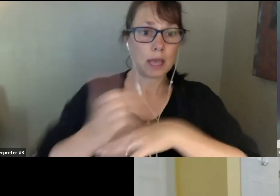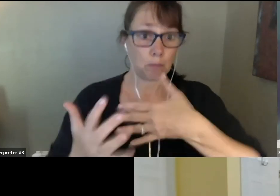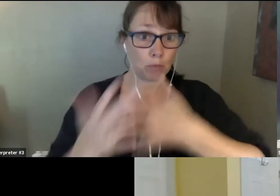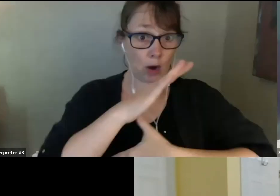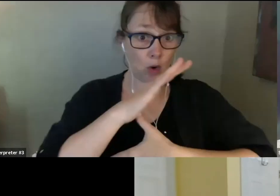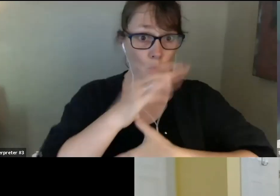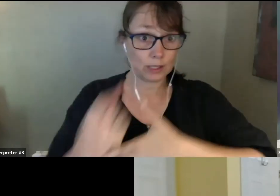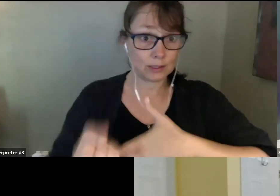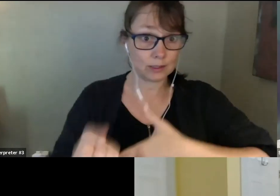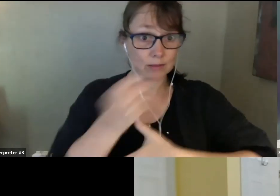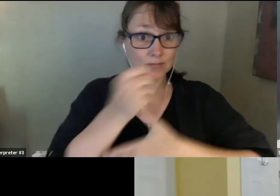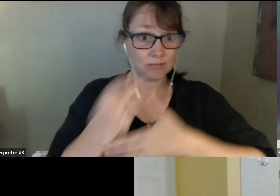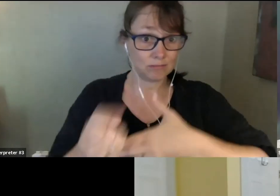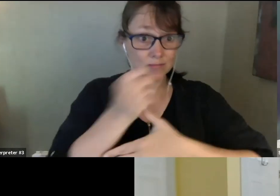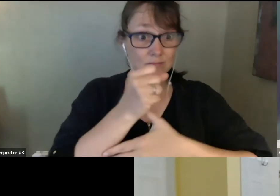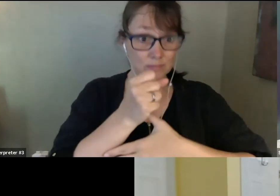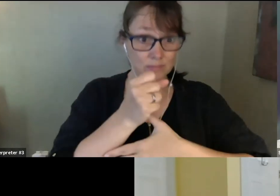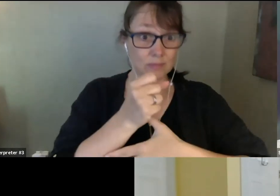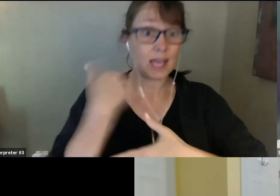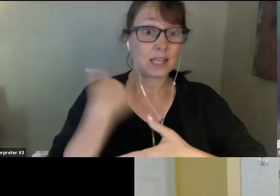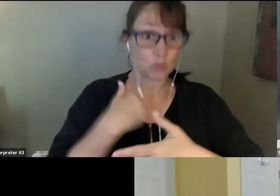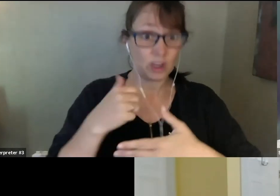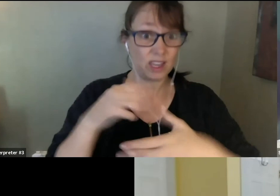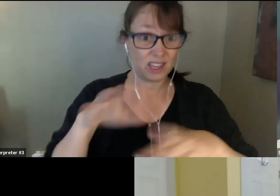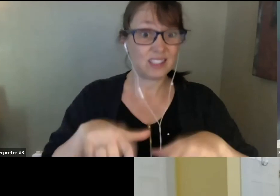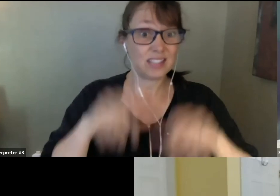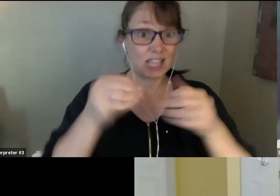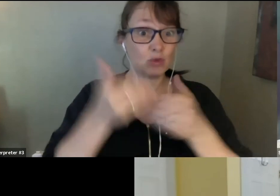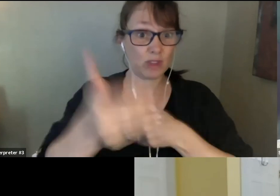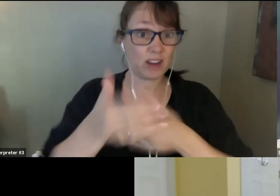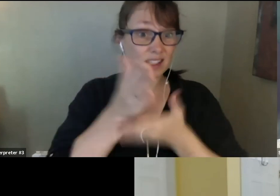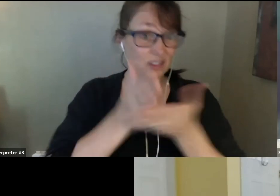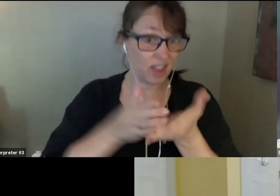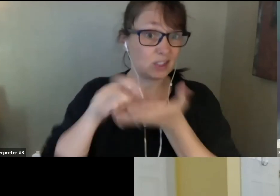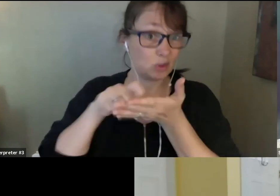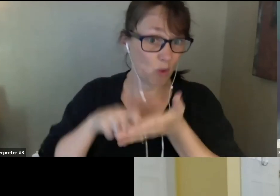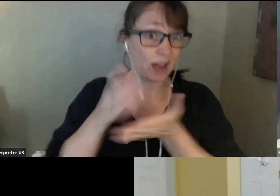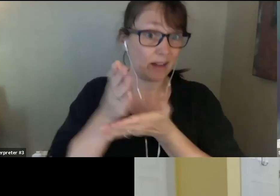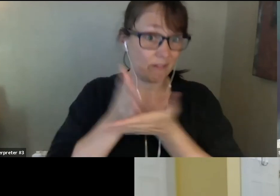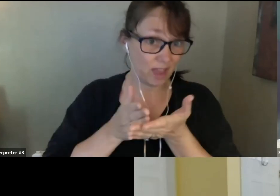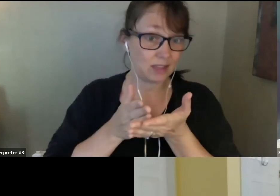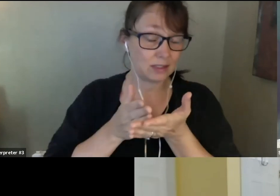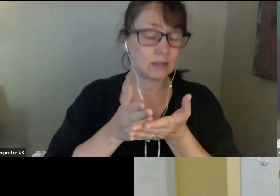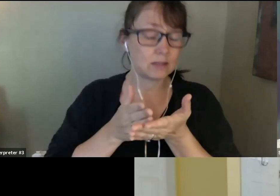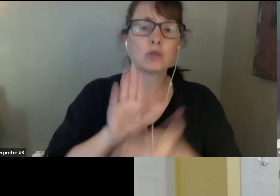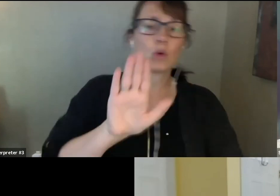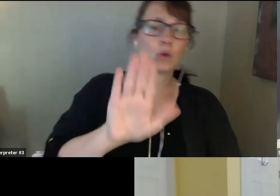take it to the writing phase. What you are saying is the case that there’s